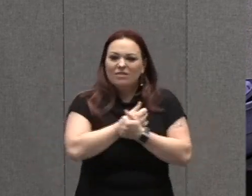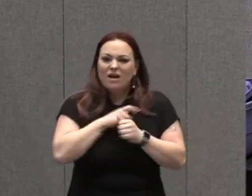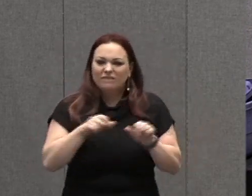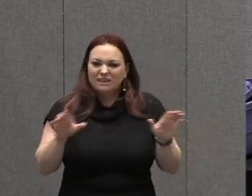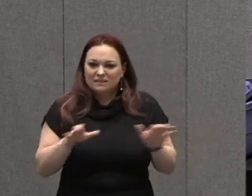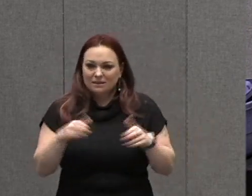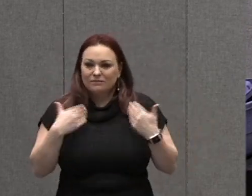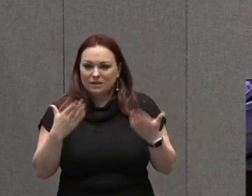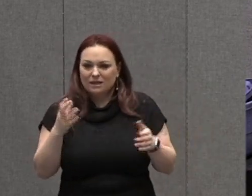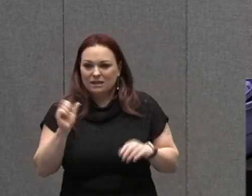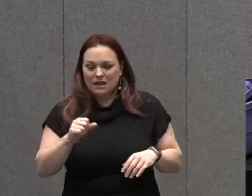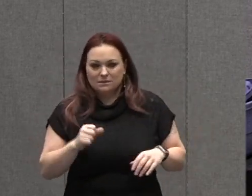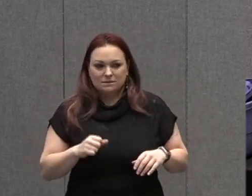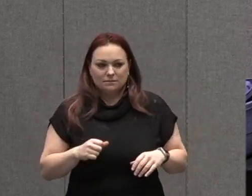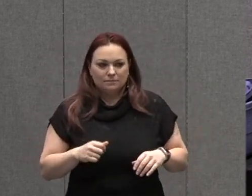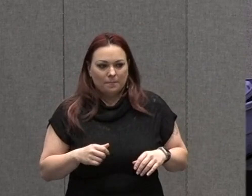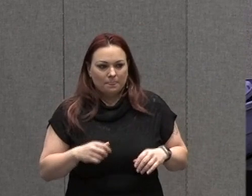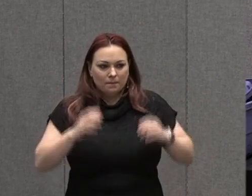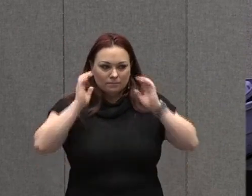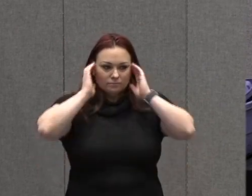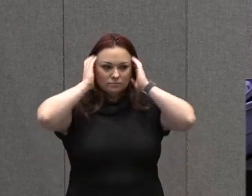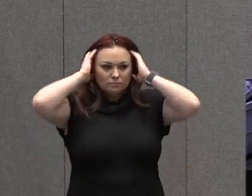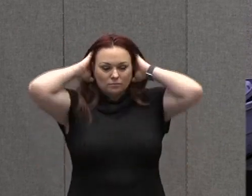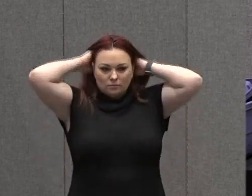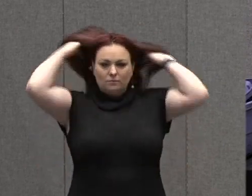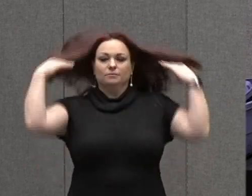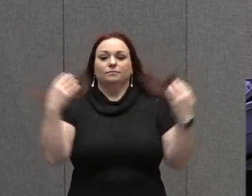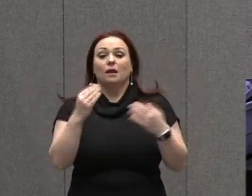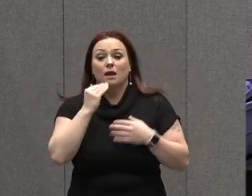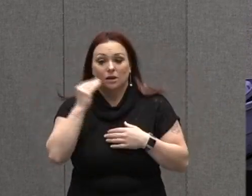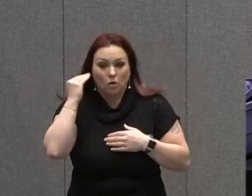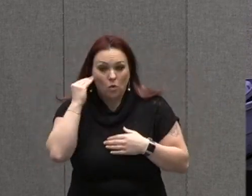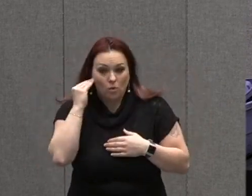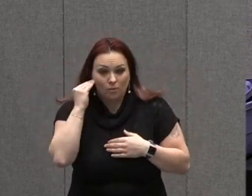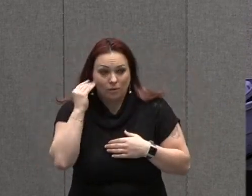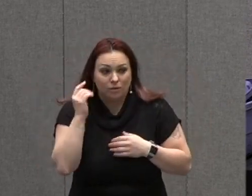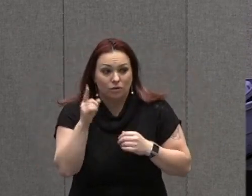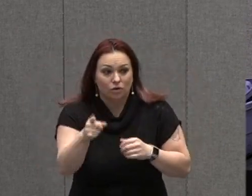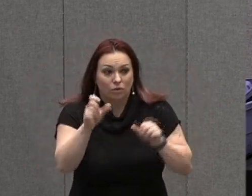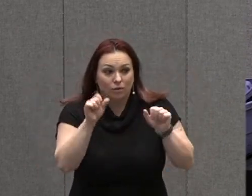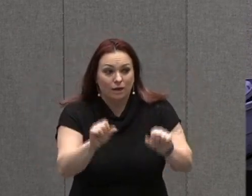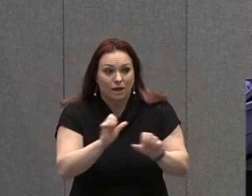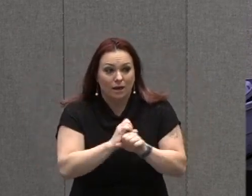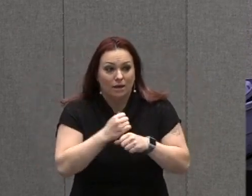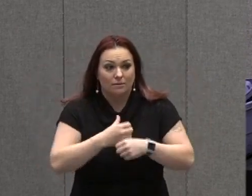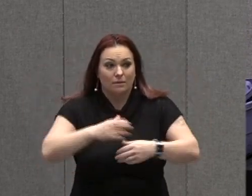So you know what, we don't even need this, so at home you can make music,